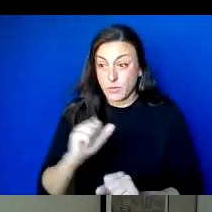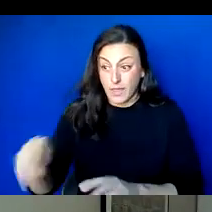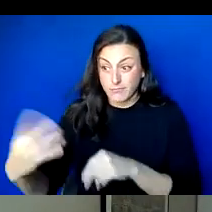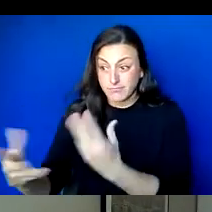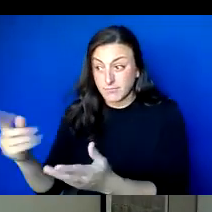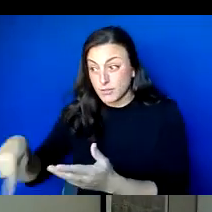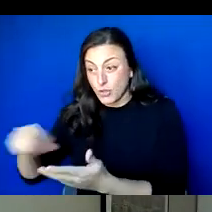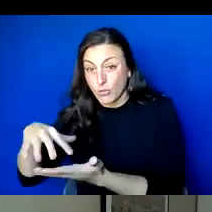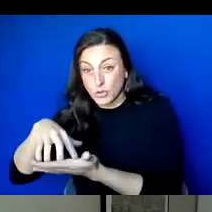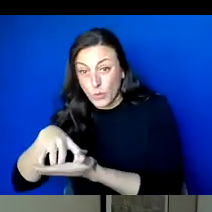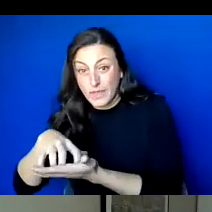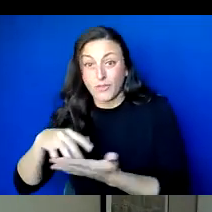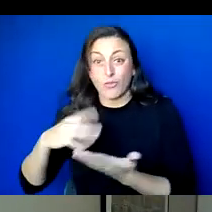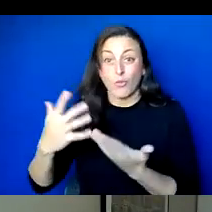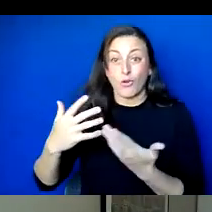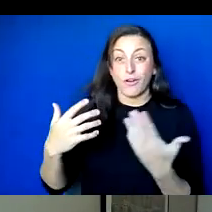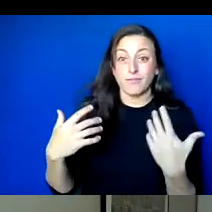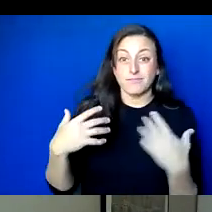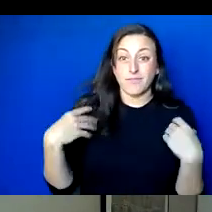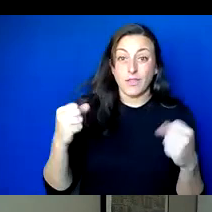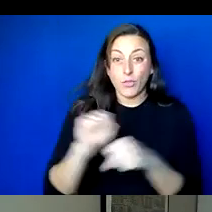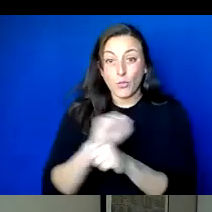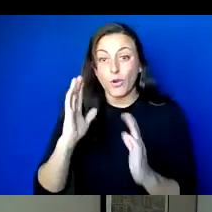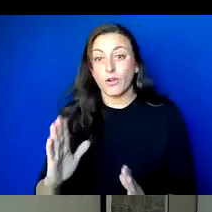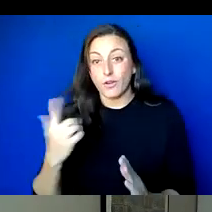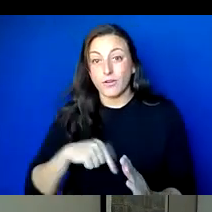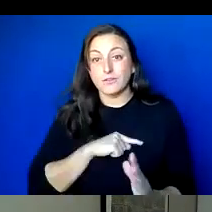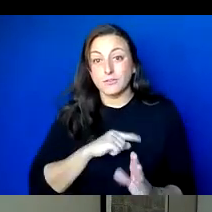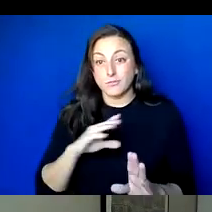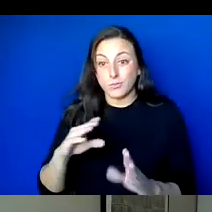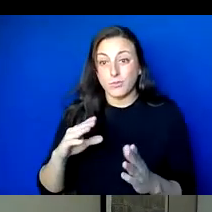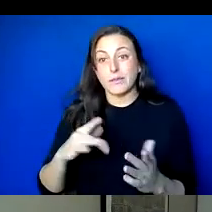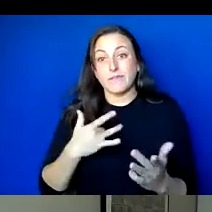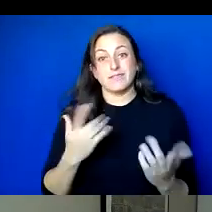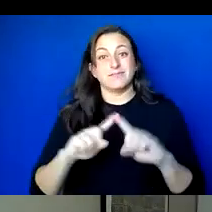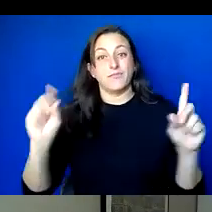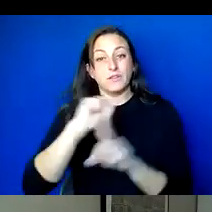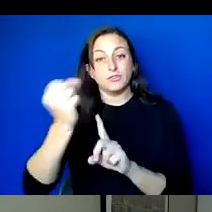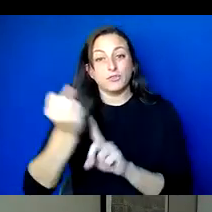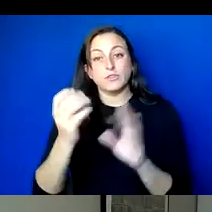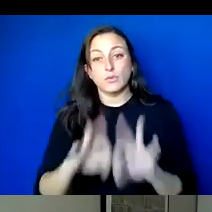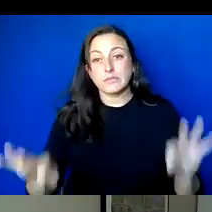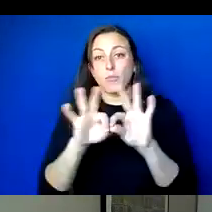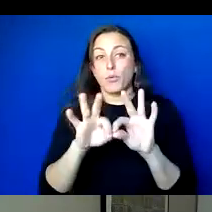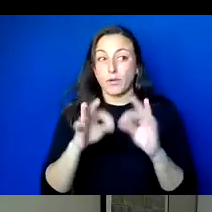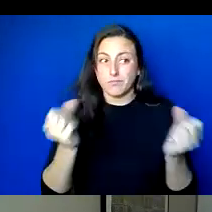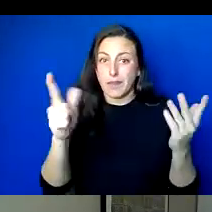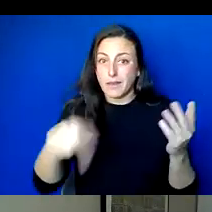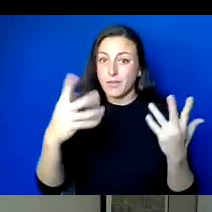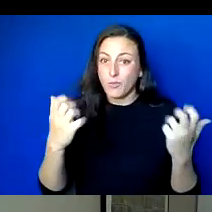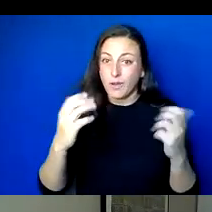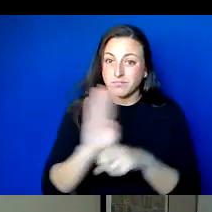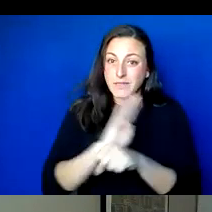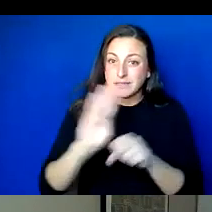going forward and of course this important desire to open up businesses and to solve for the crisis